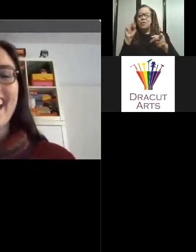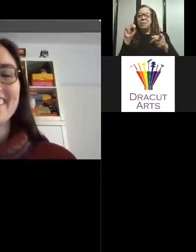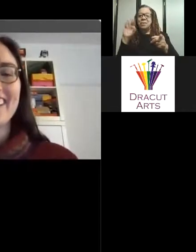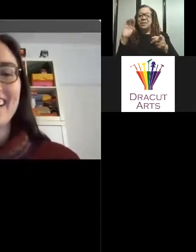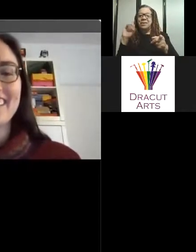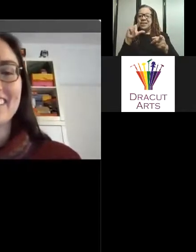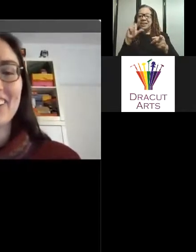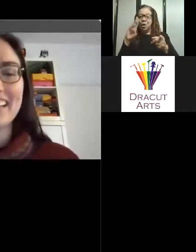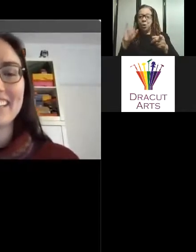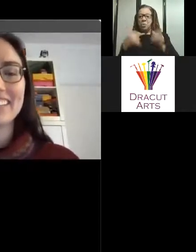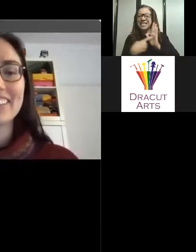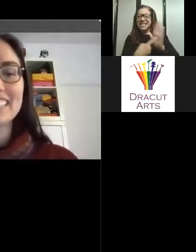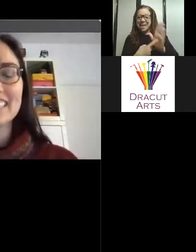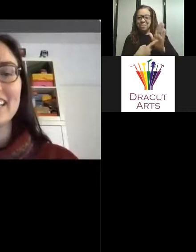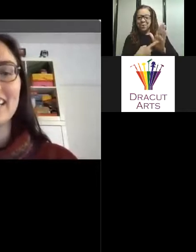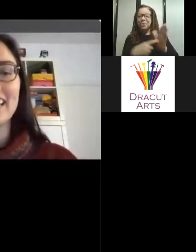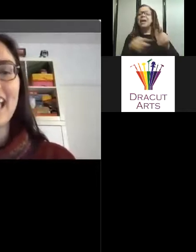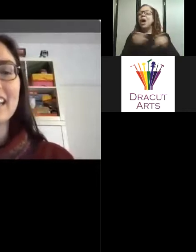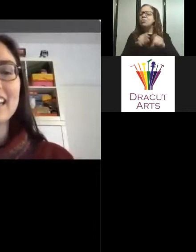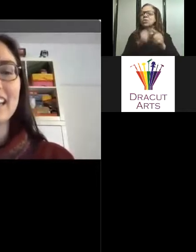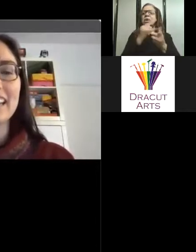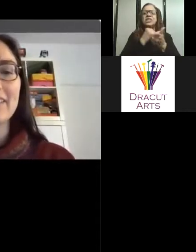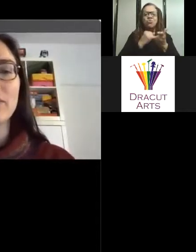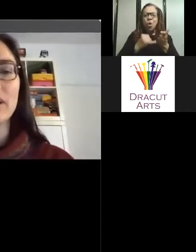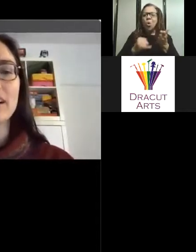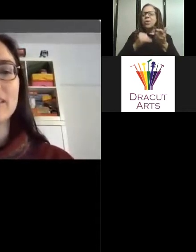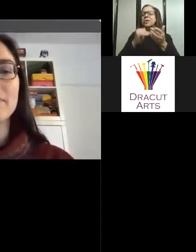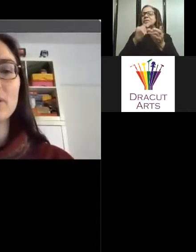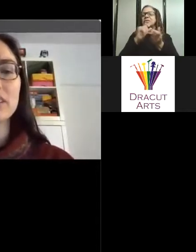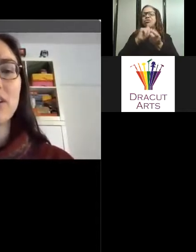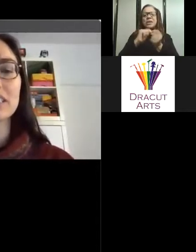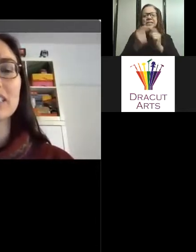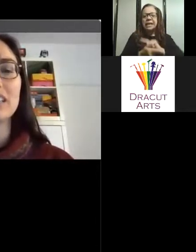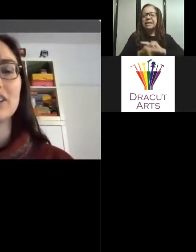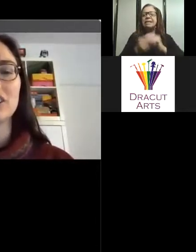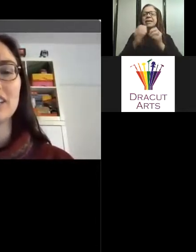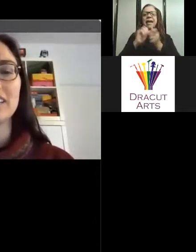as well as drawing, translating, editing for "The Most Costly Journey"...